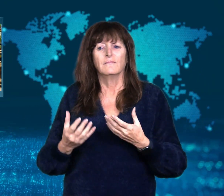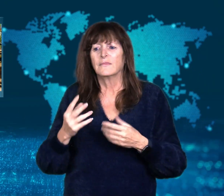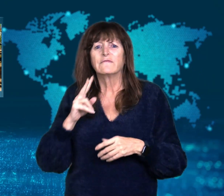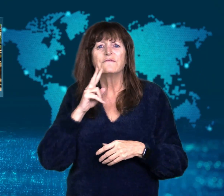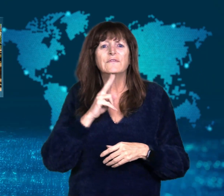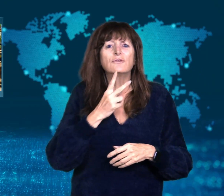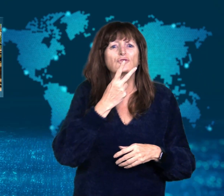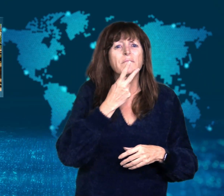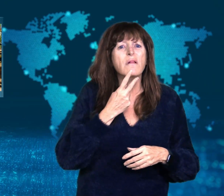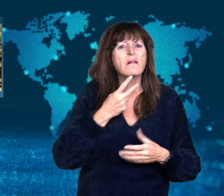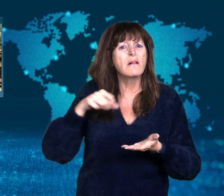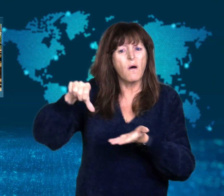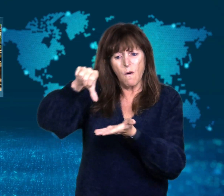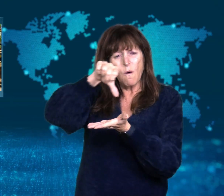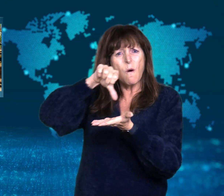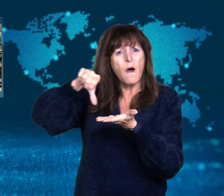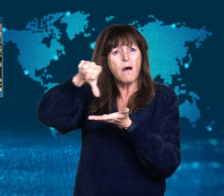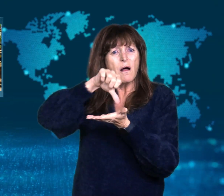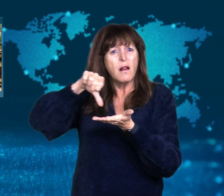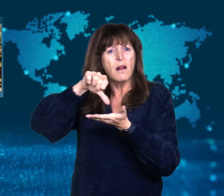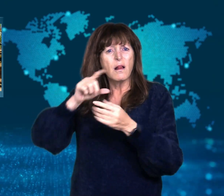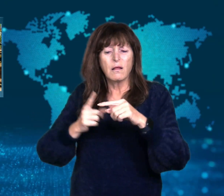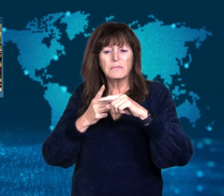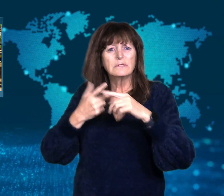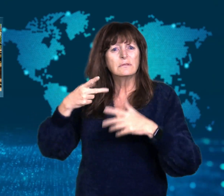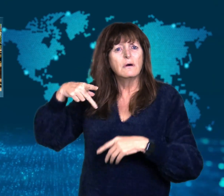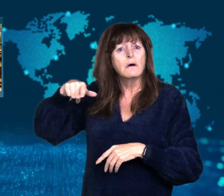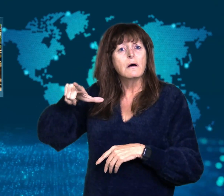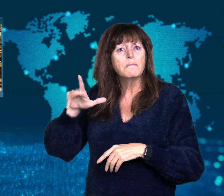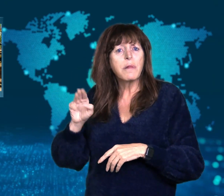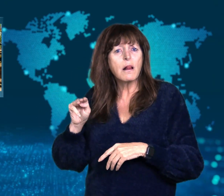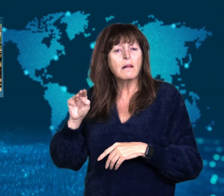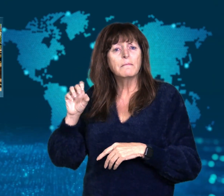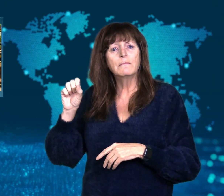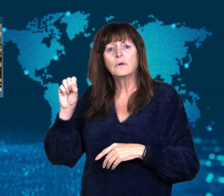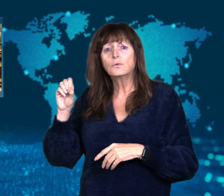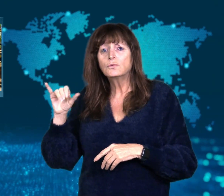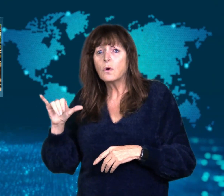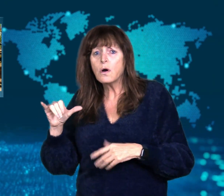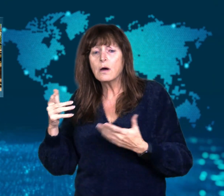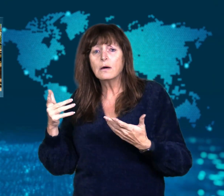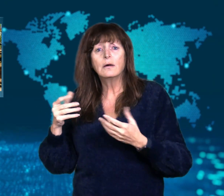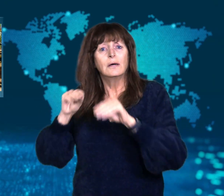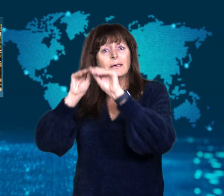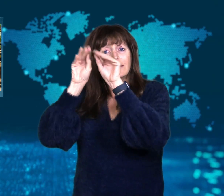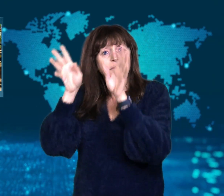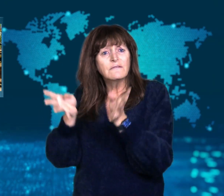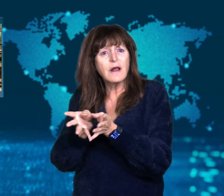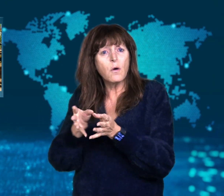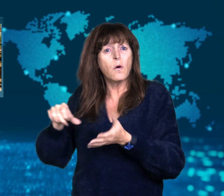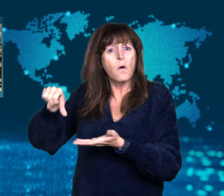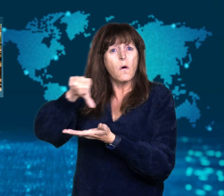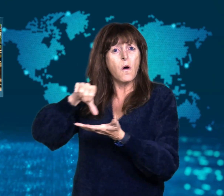and sunflower oils have also risen in price due to a shortage of